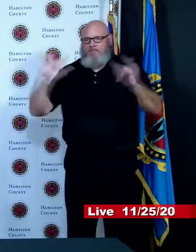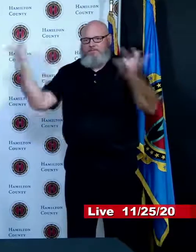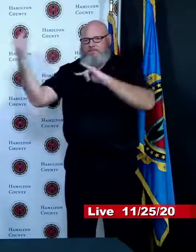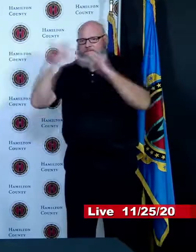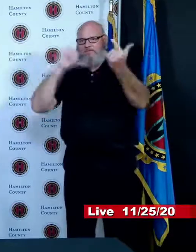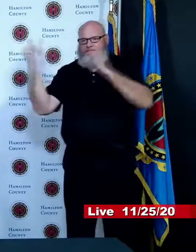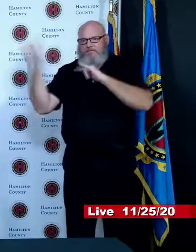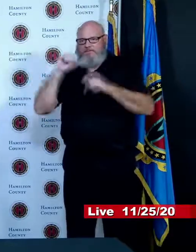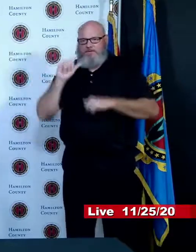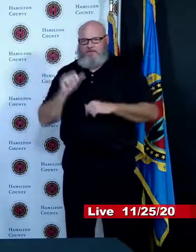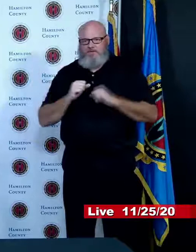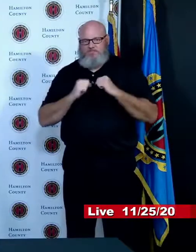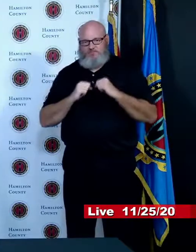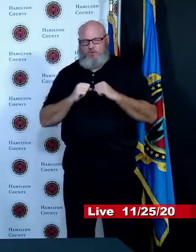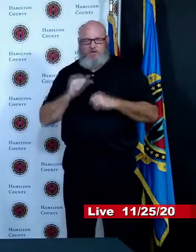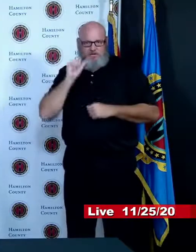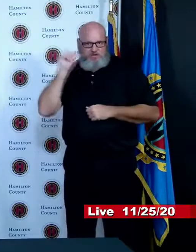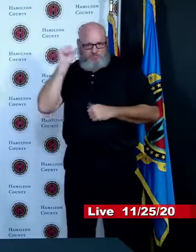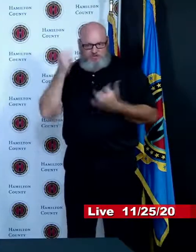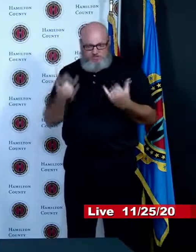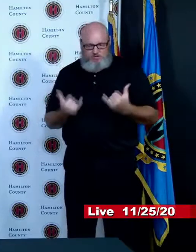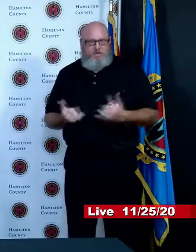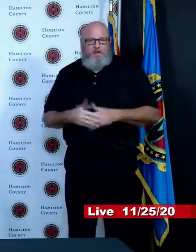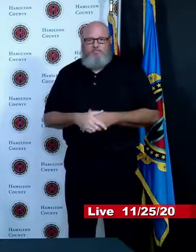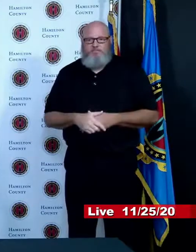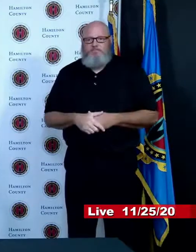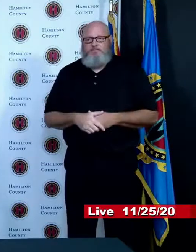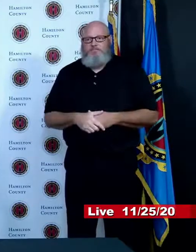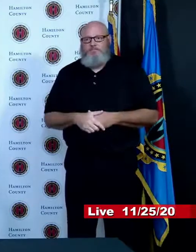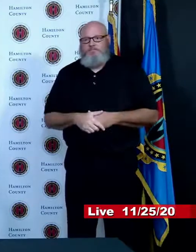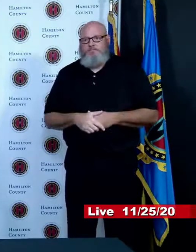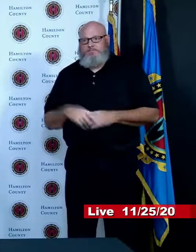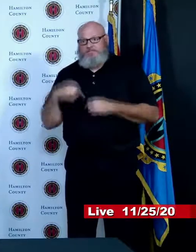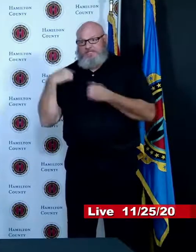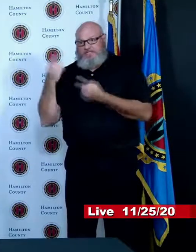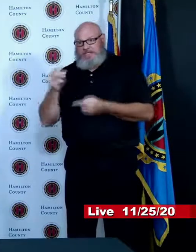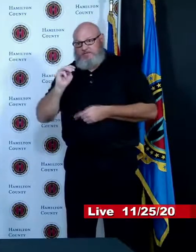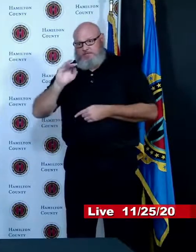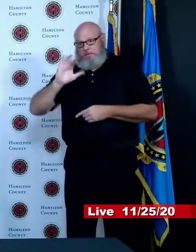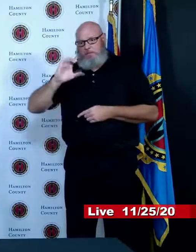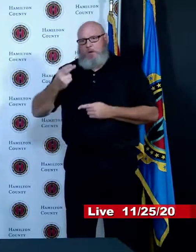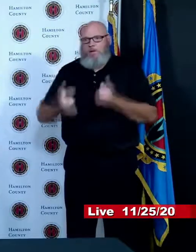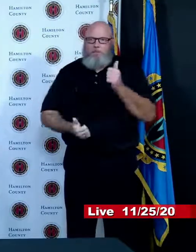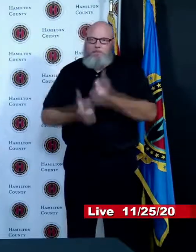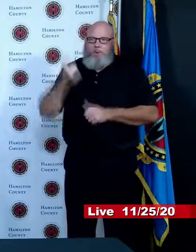is the most since mid-march are you guys keeping track of air travel going between the different